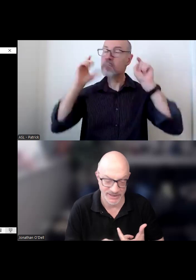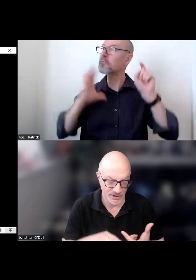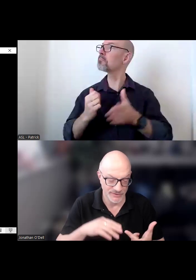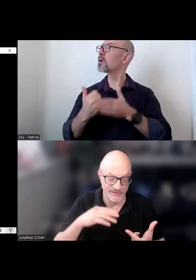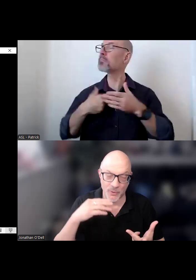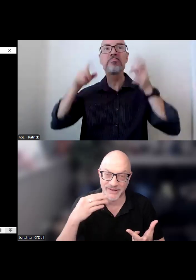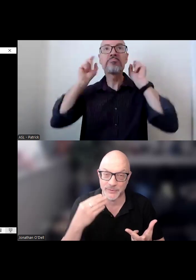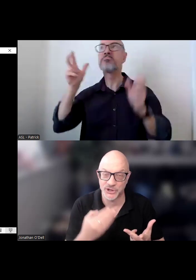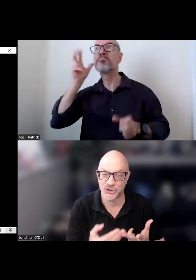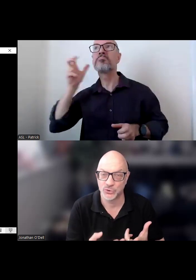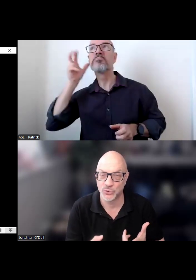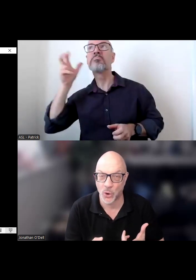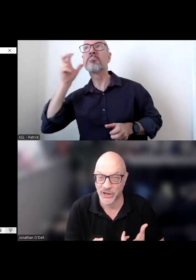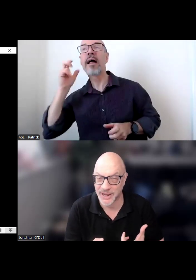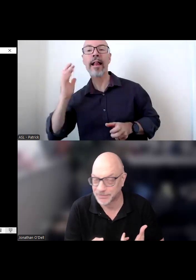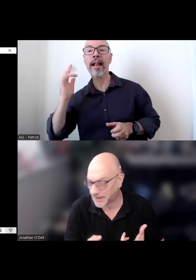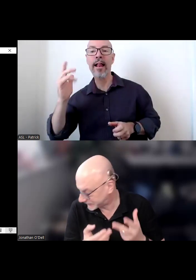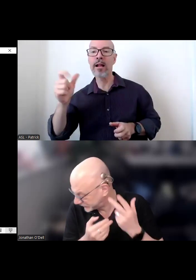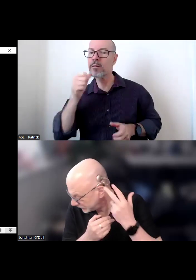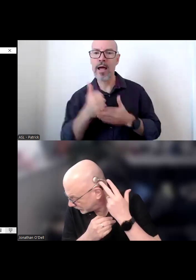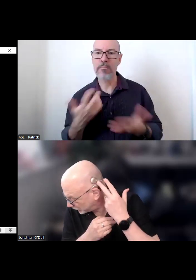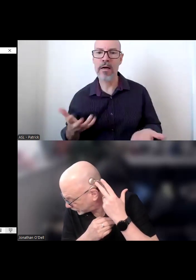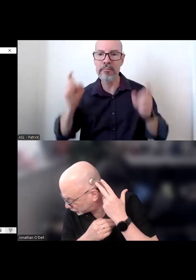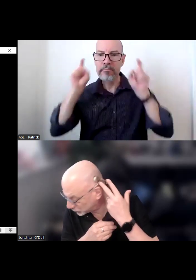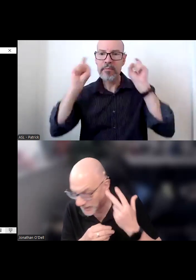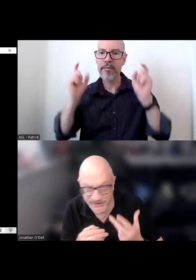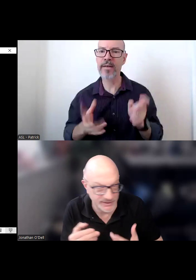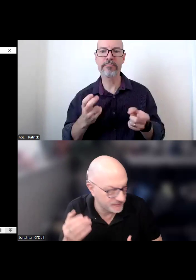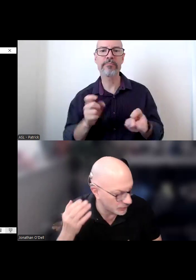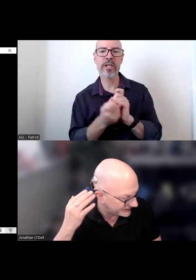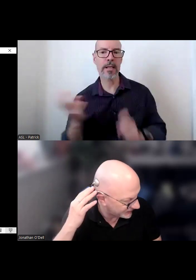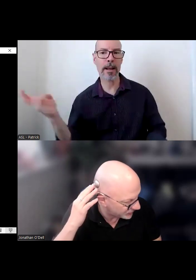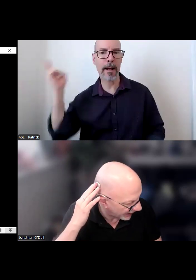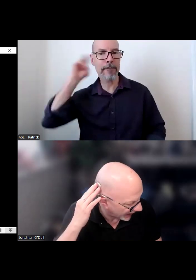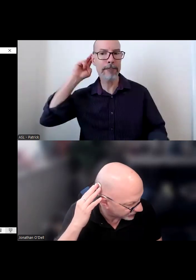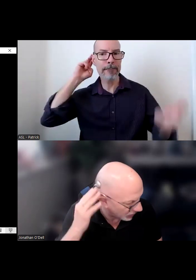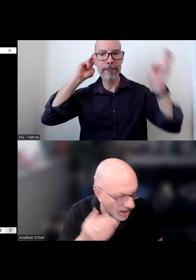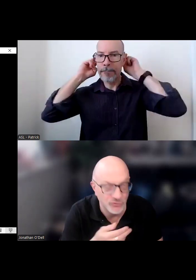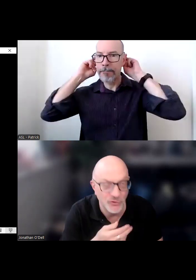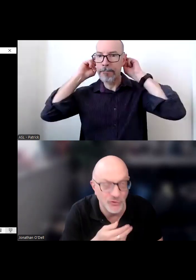but I got to the point the helpful to me, and so I switched to cochlear implants. Which you can -- if you can